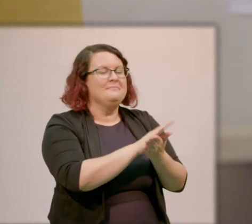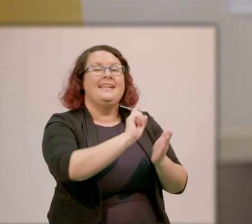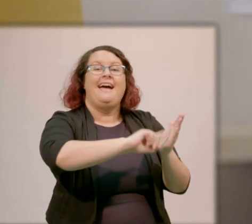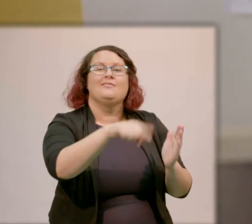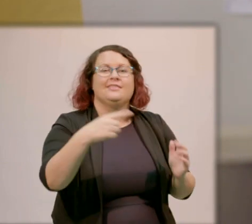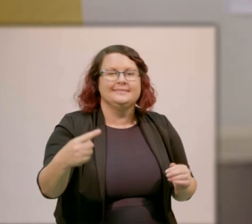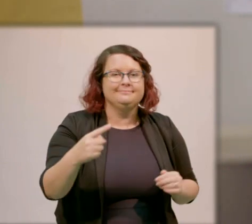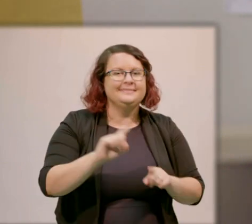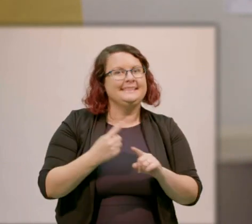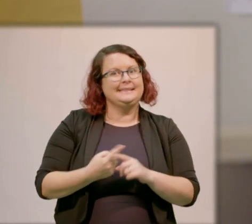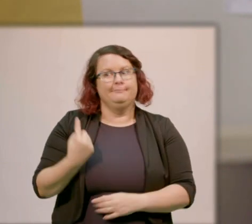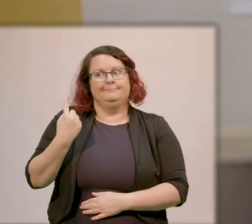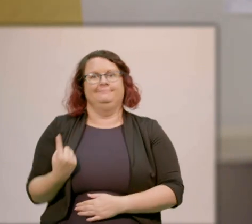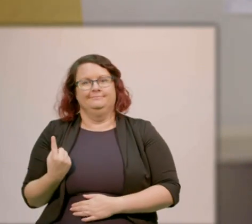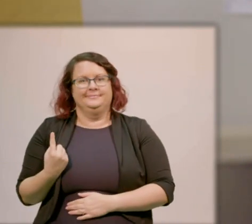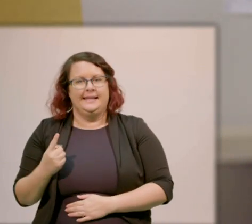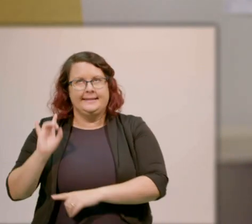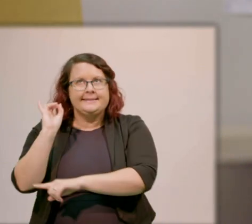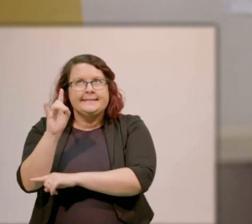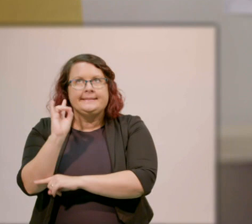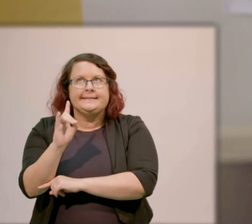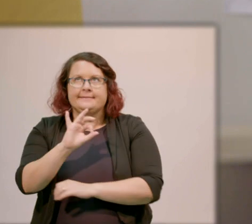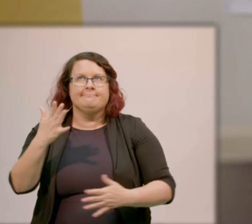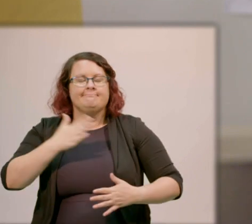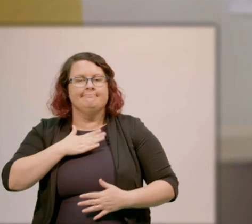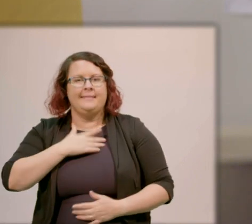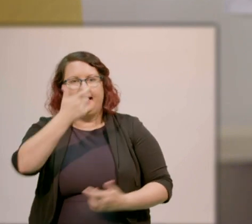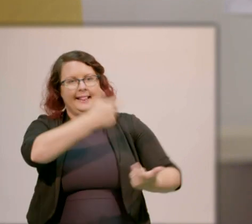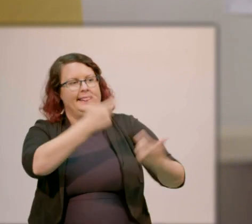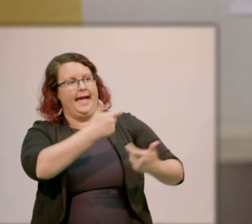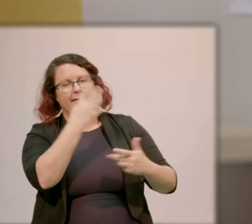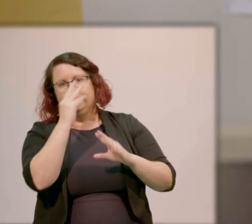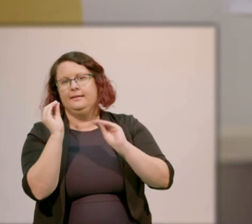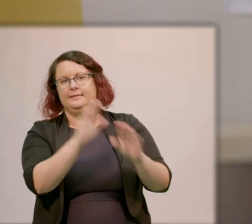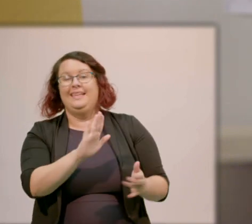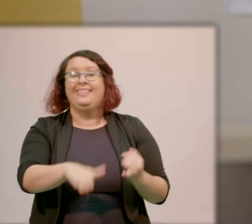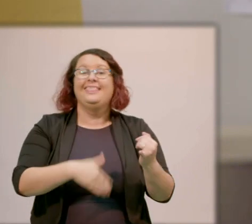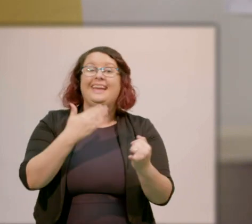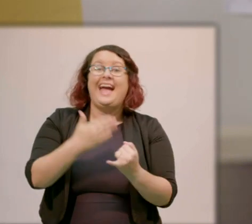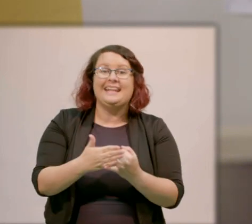All except Cinders, who couldn't stand the laughter. The End.